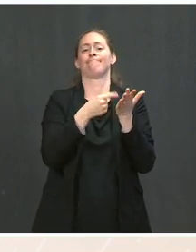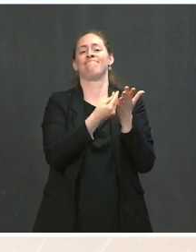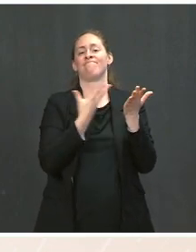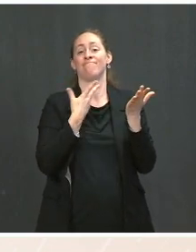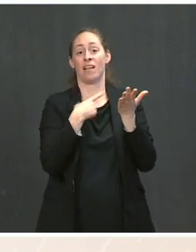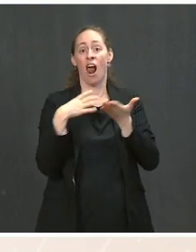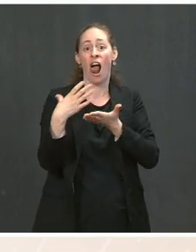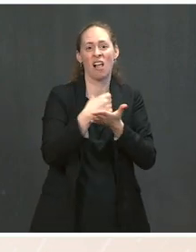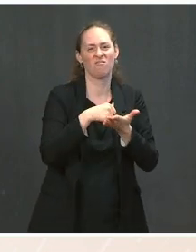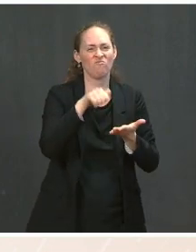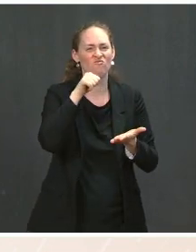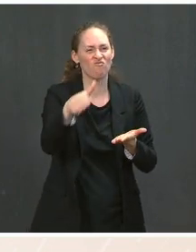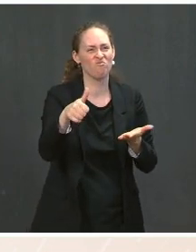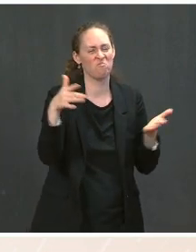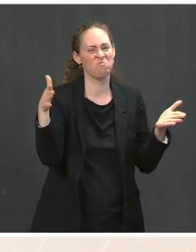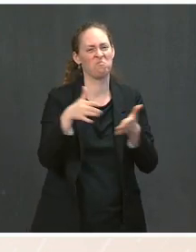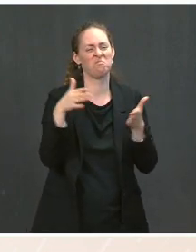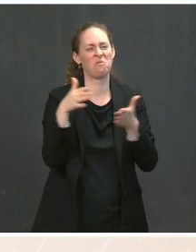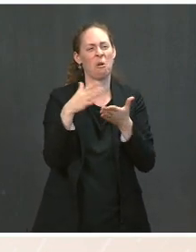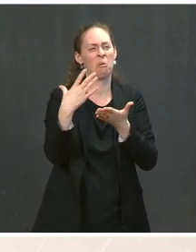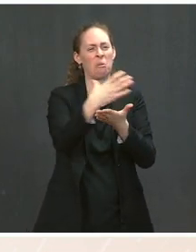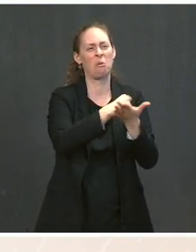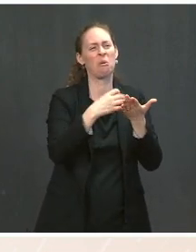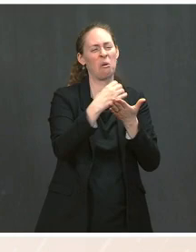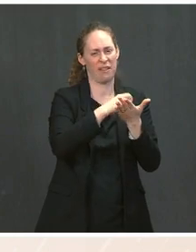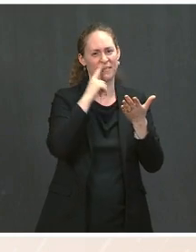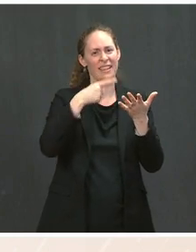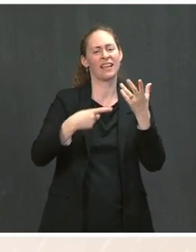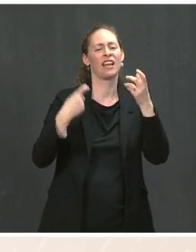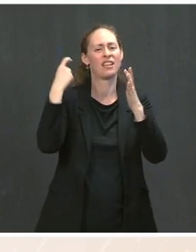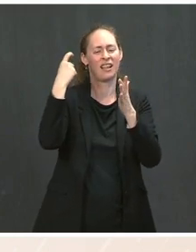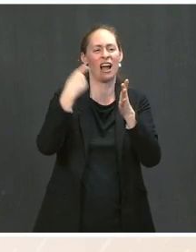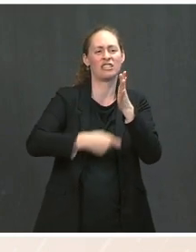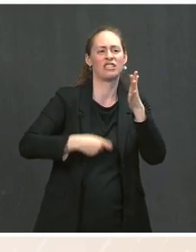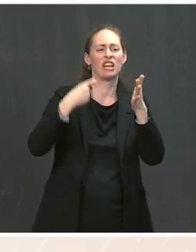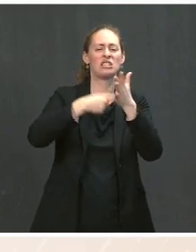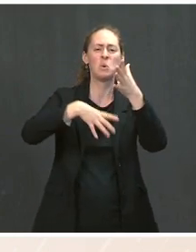and potentially significantly -- to a package. There'd have to be a discussion about